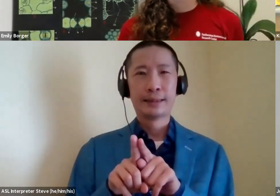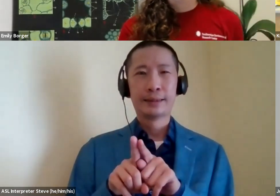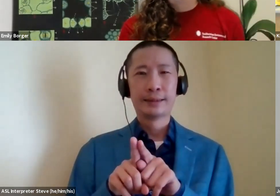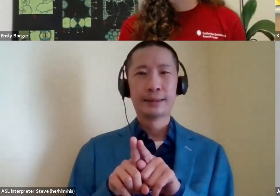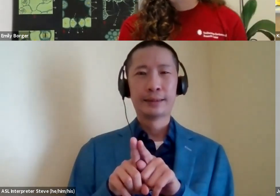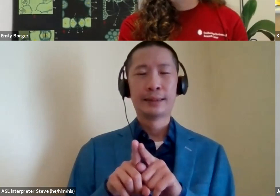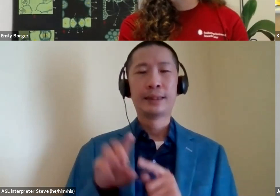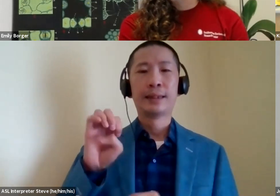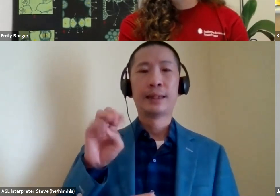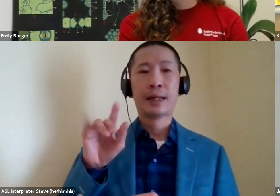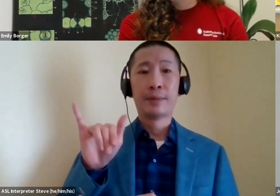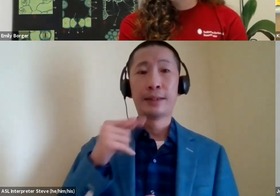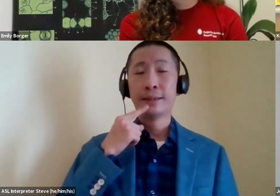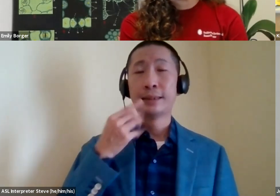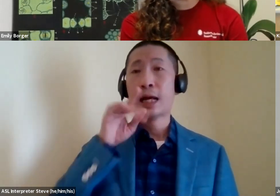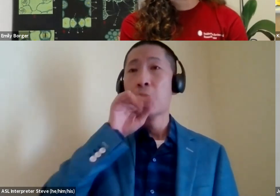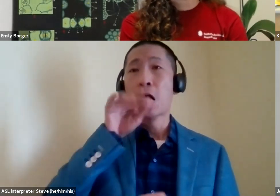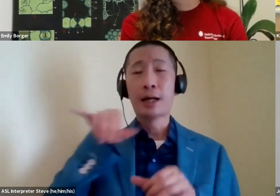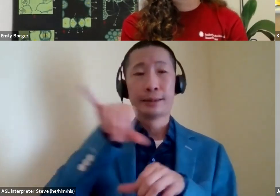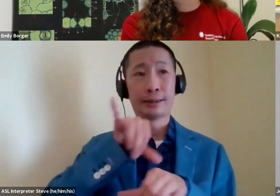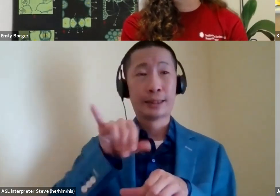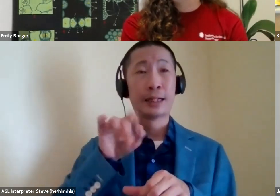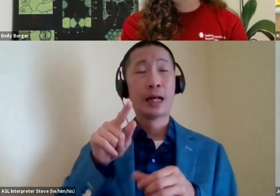Kim Komatsu (she/her): Emily mentioned hot sauce before if you're cutting up a pepper.